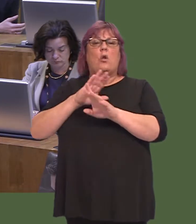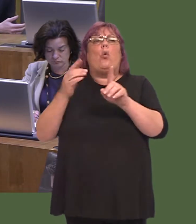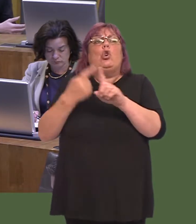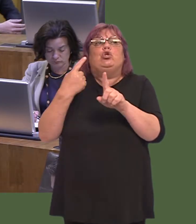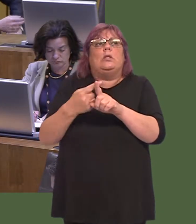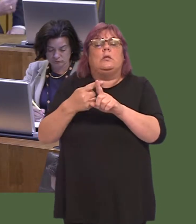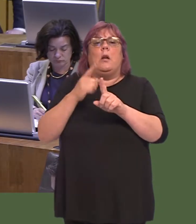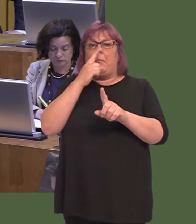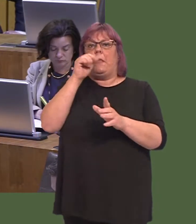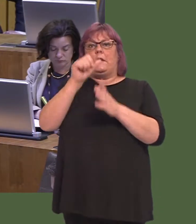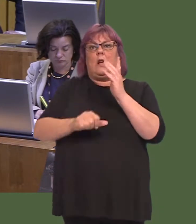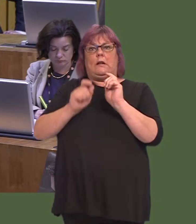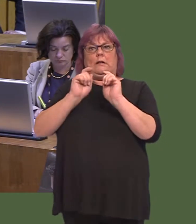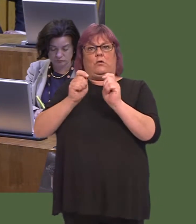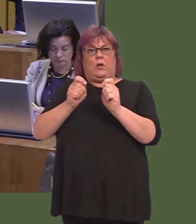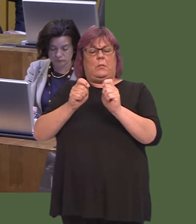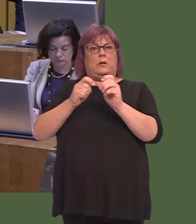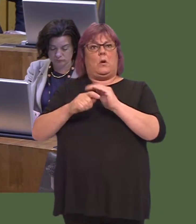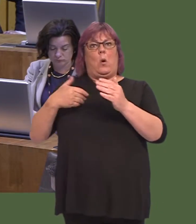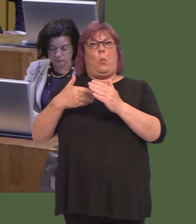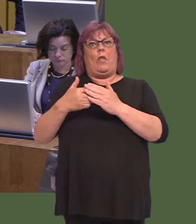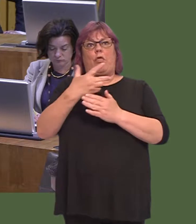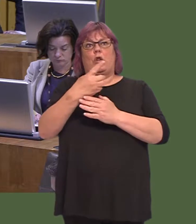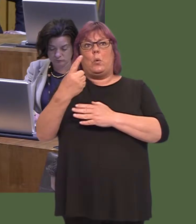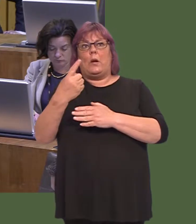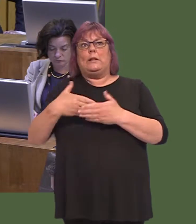urgent route started definitive treatment within the target time of 31 days, in March